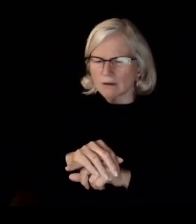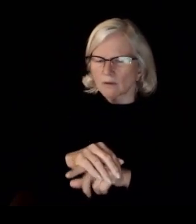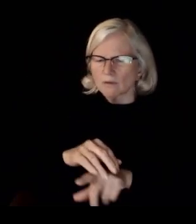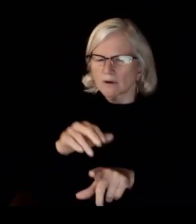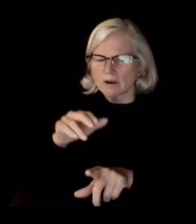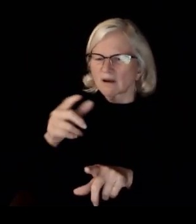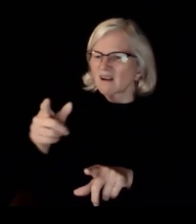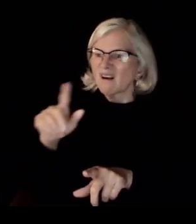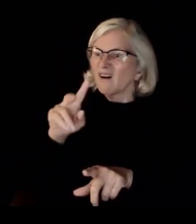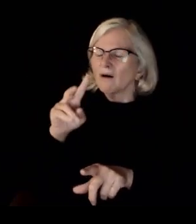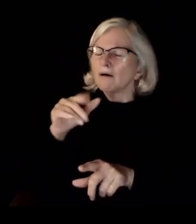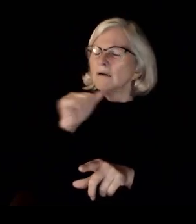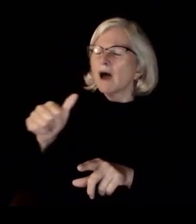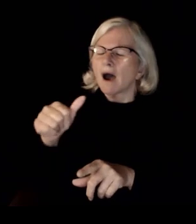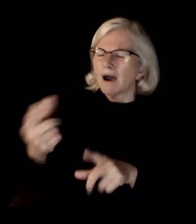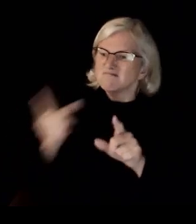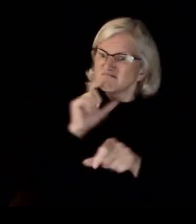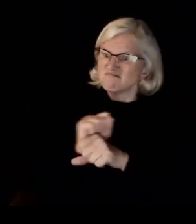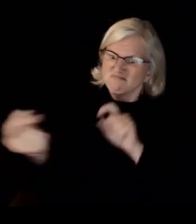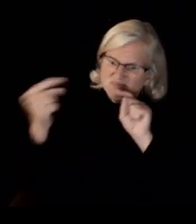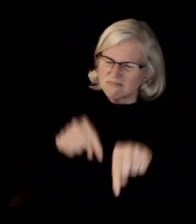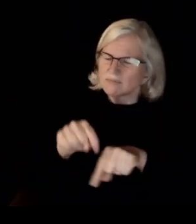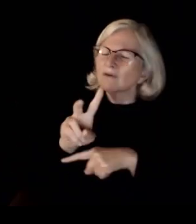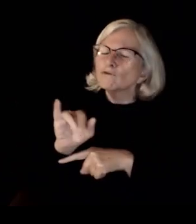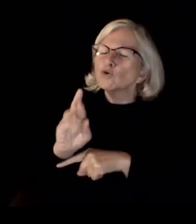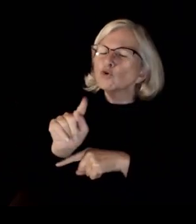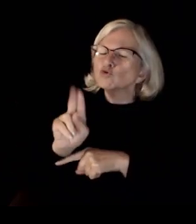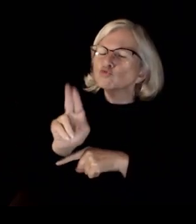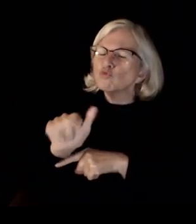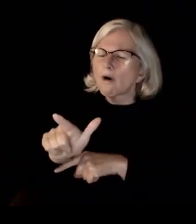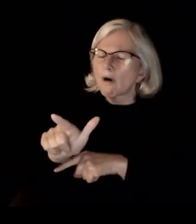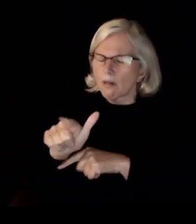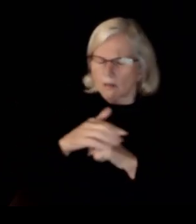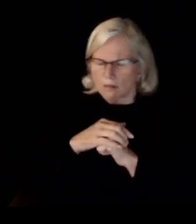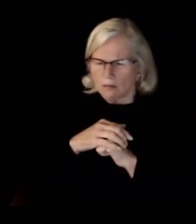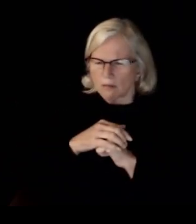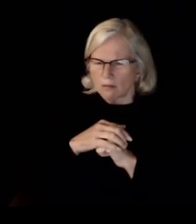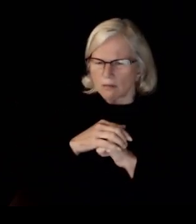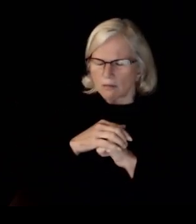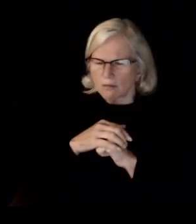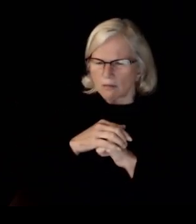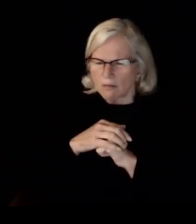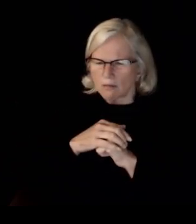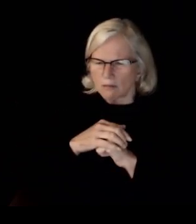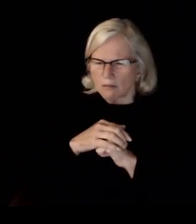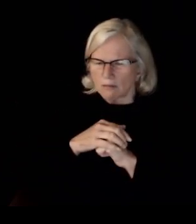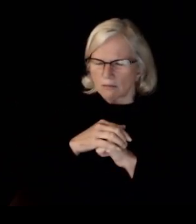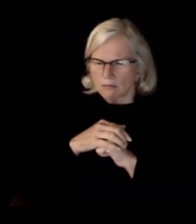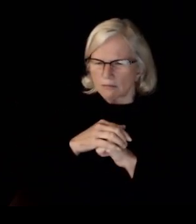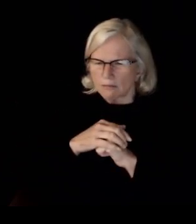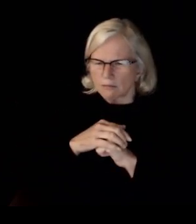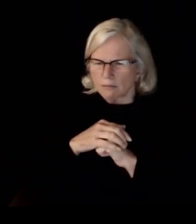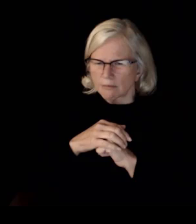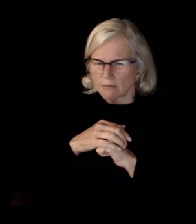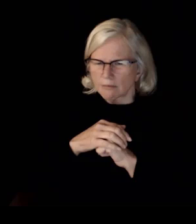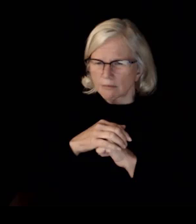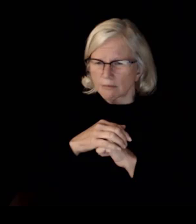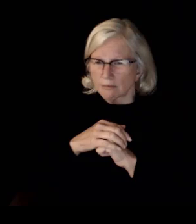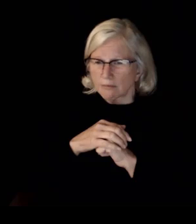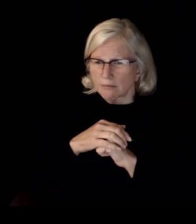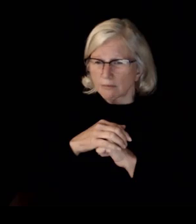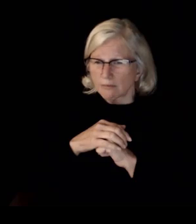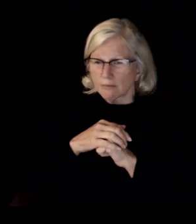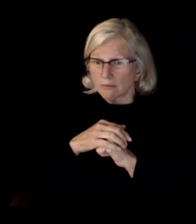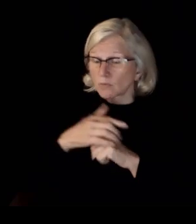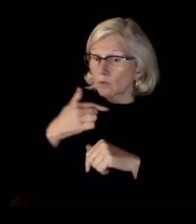the skype and the like. We are glad that they came. It was a great exchange of information,